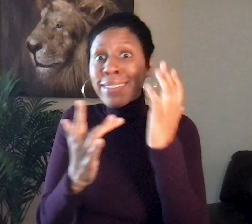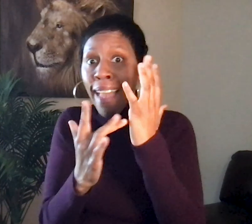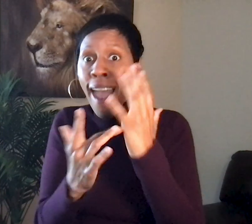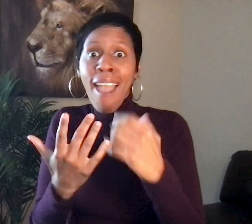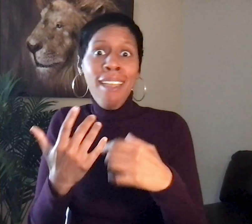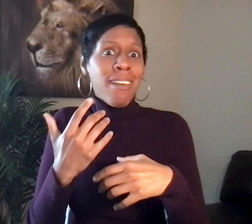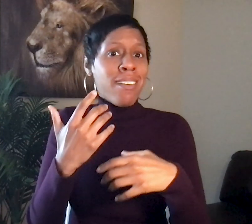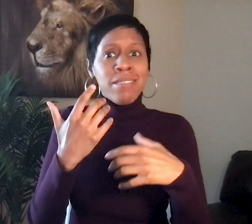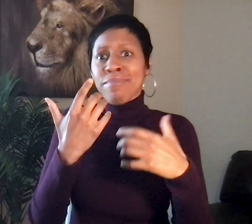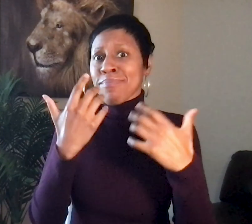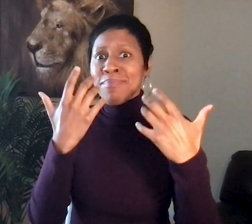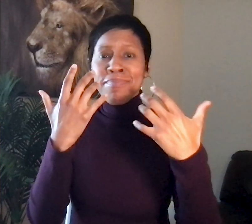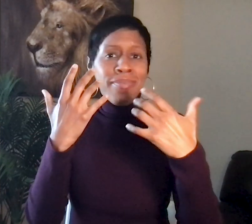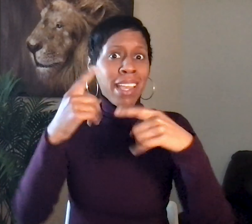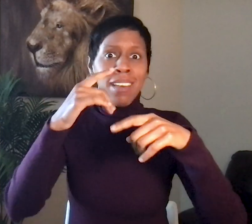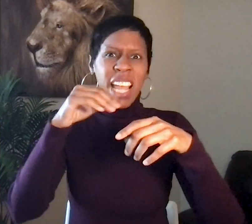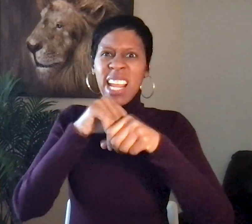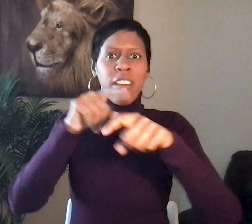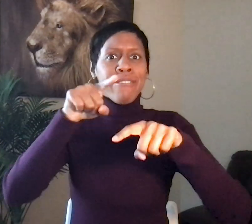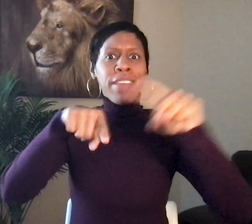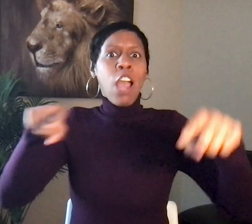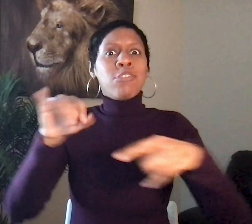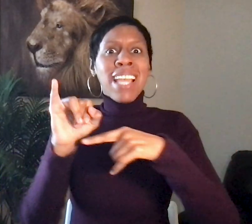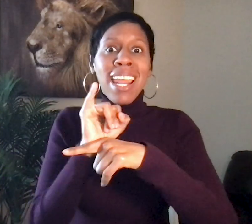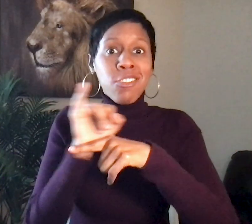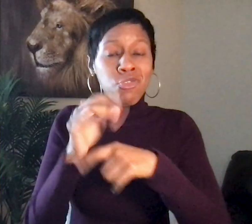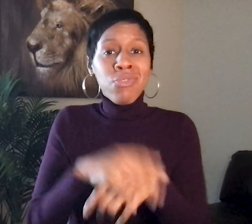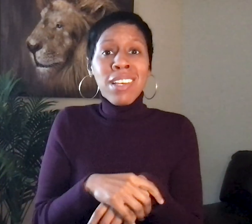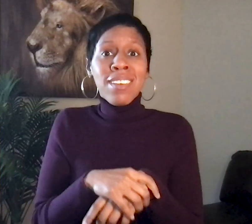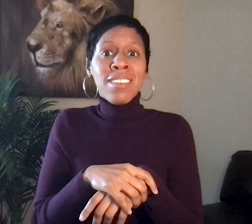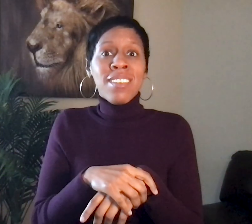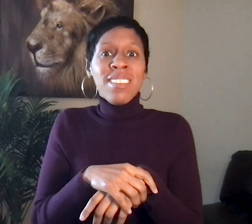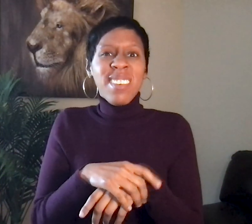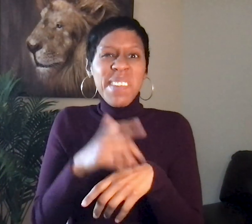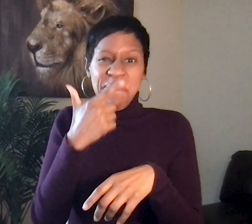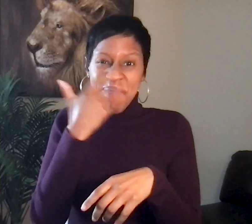and technology and in various industries